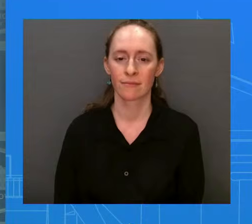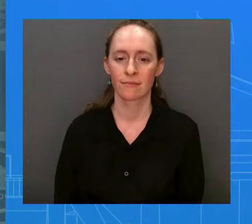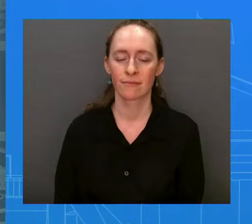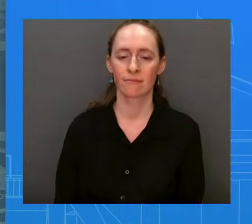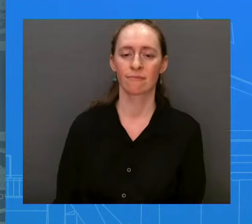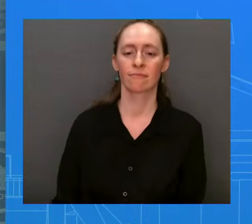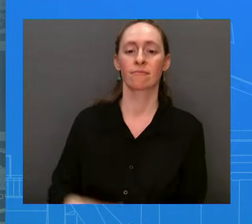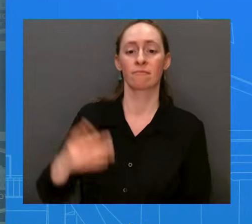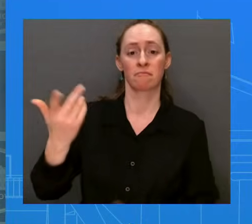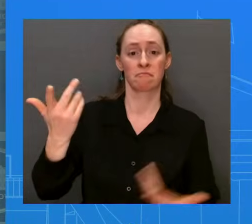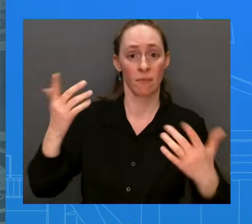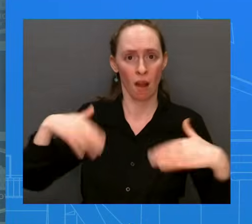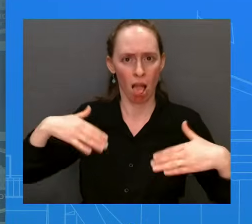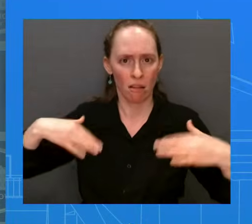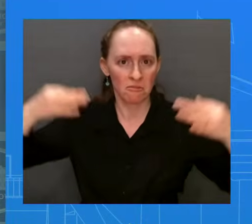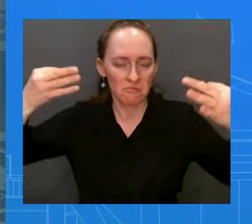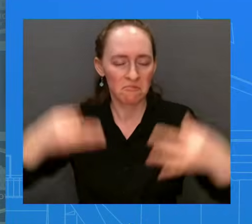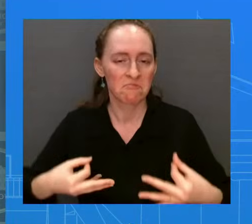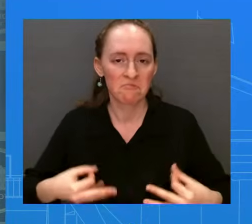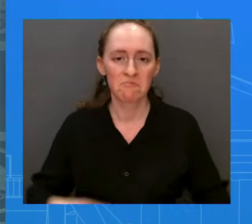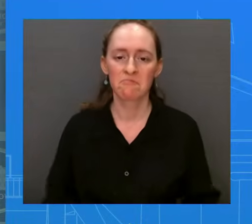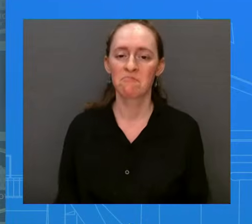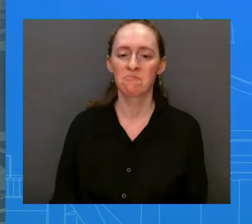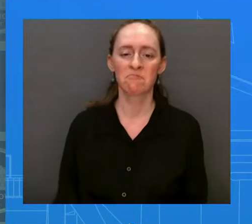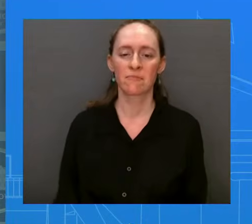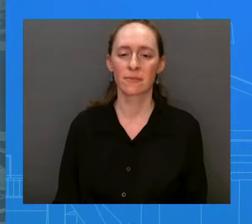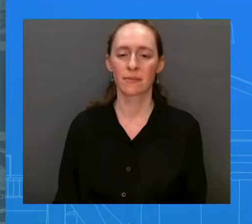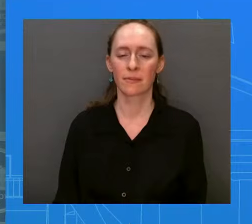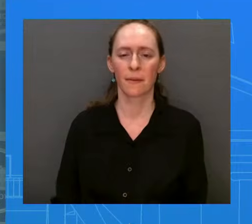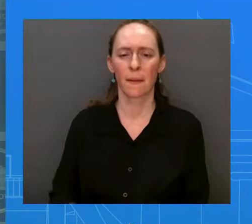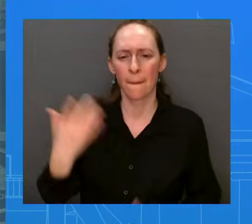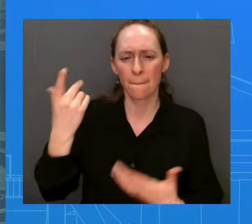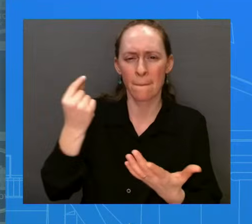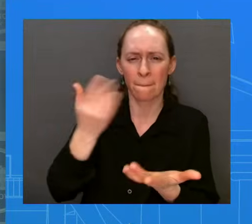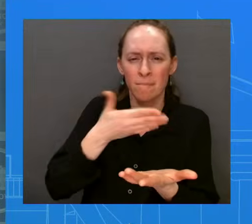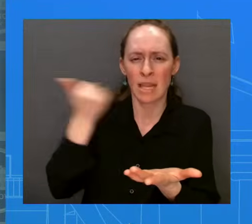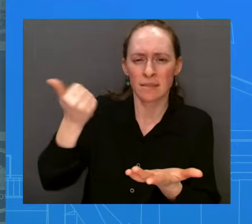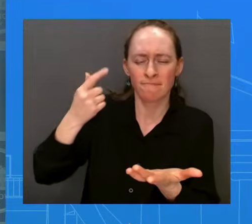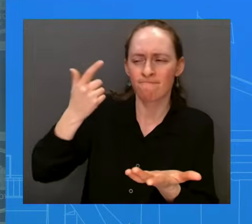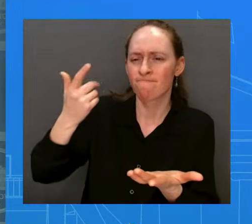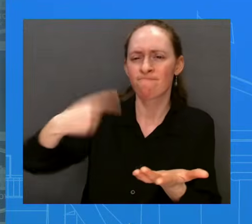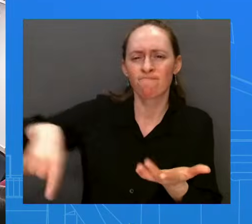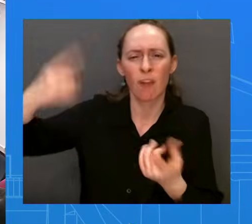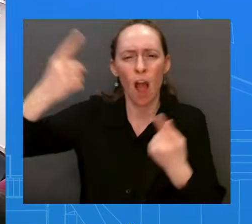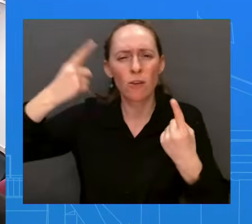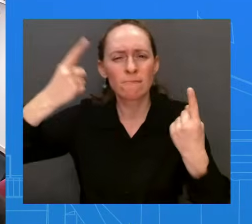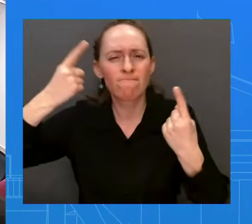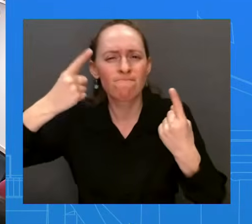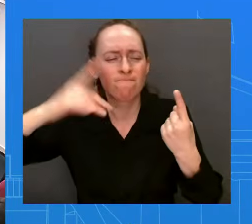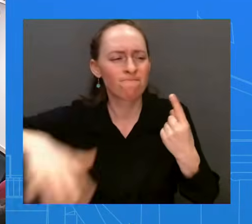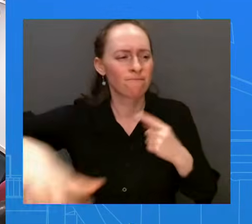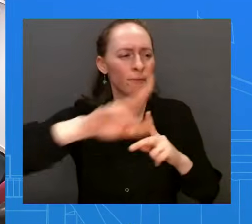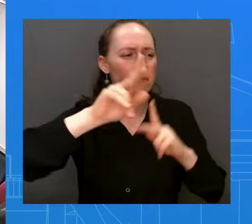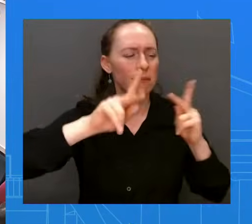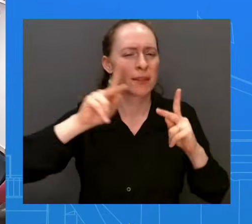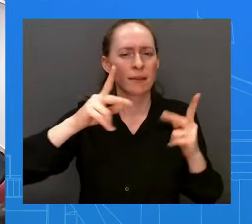of the American people. Ms. Jean-Pierre: Go ahead, Jacqui. The Press: Thanks. Thanks, Karine. Thanks, John. John, does the U.S. government have video or imagery